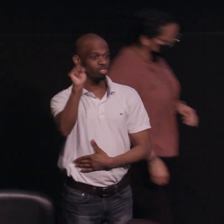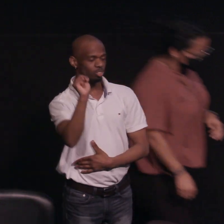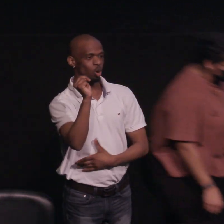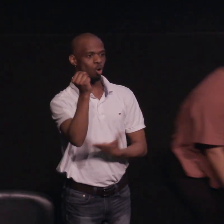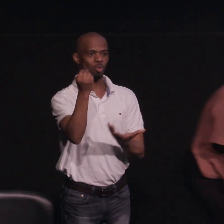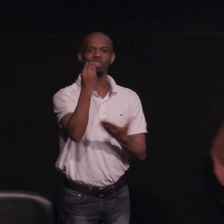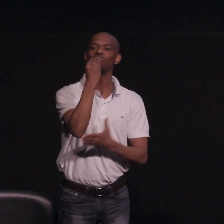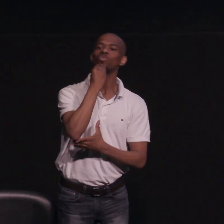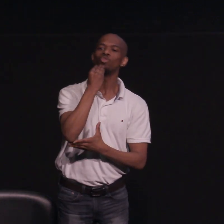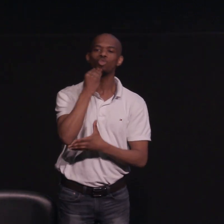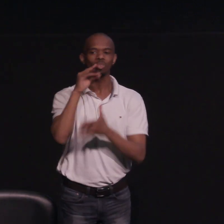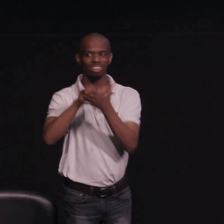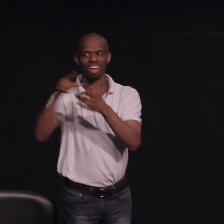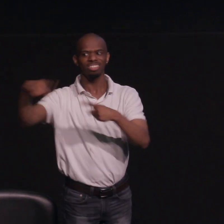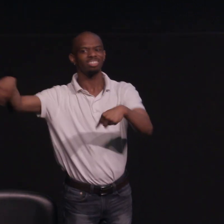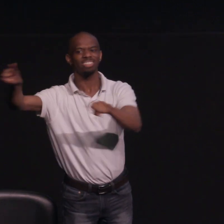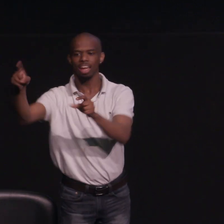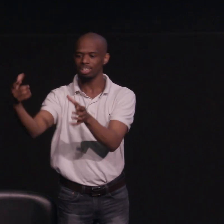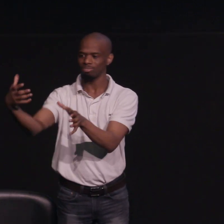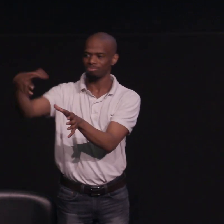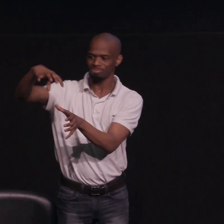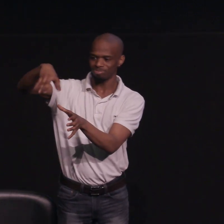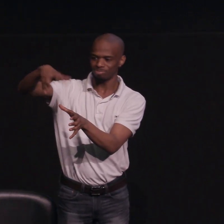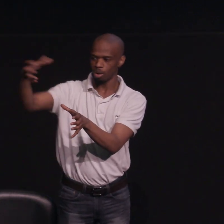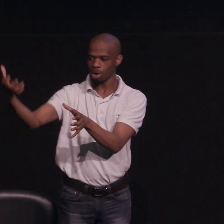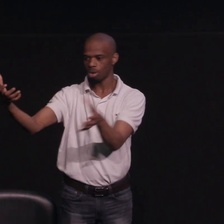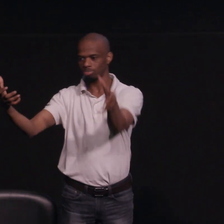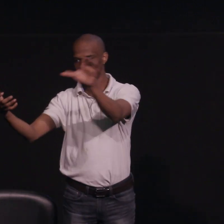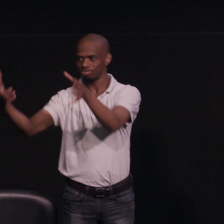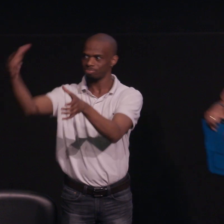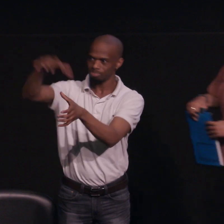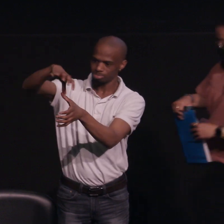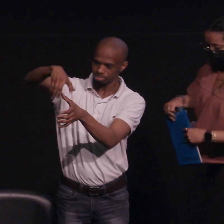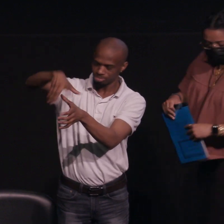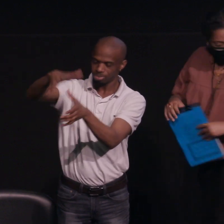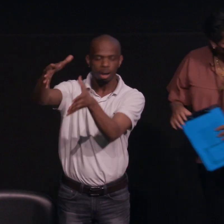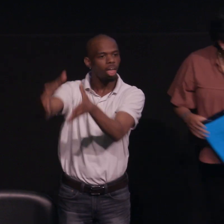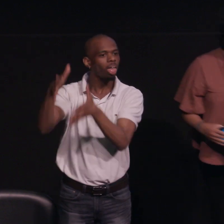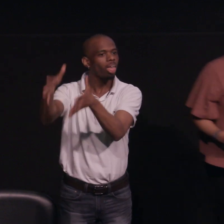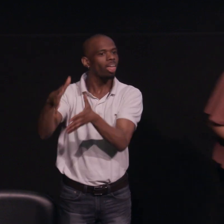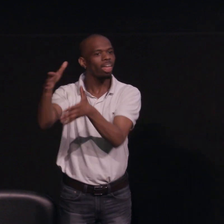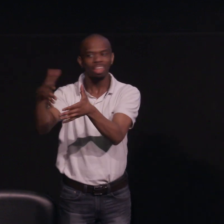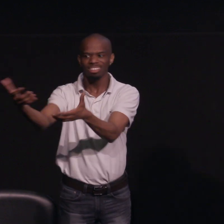preserves and ferment to populate the pantry.